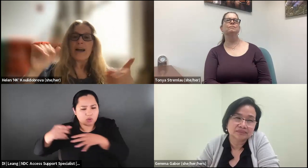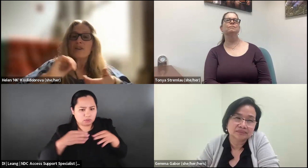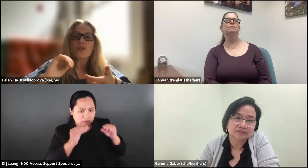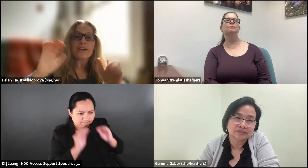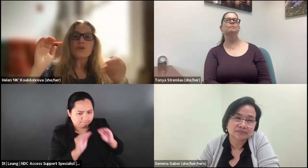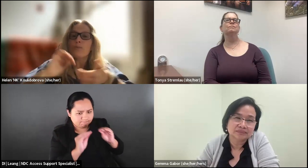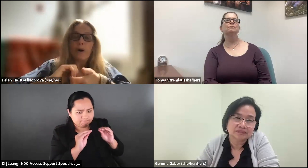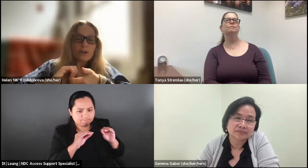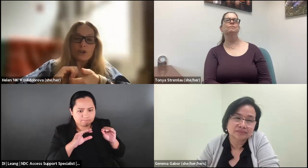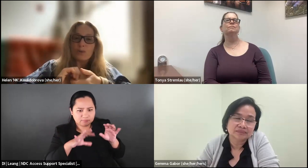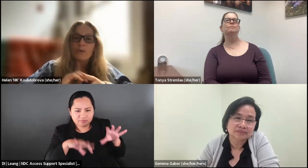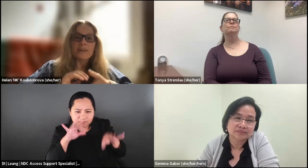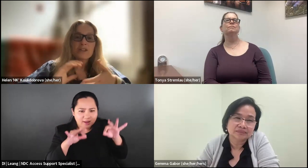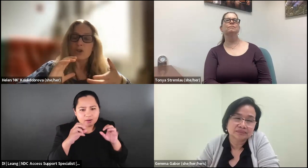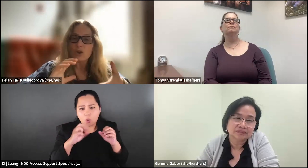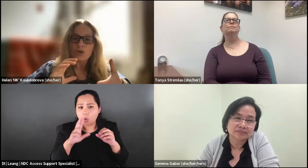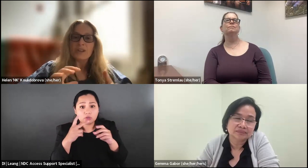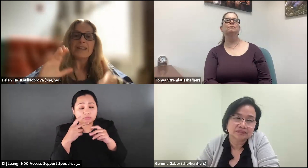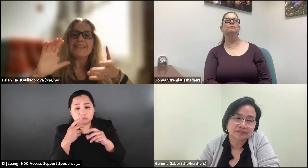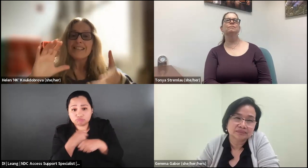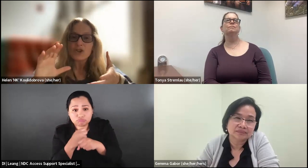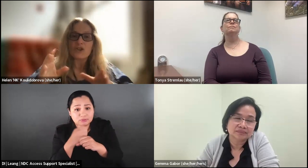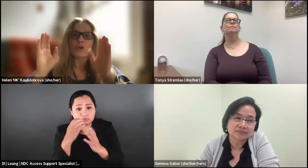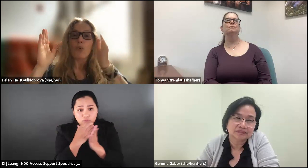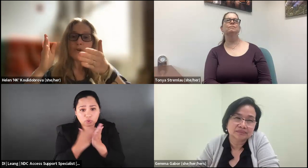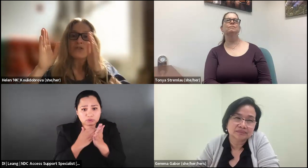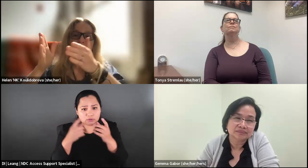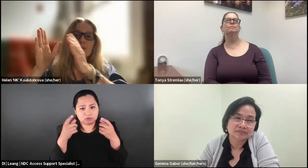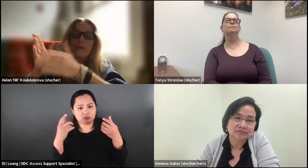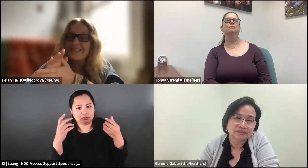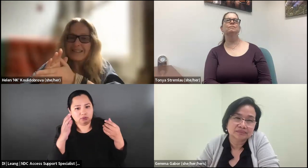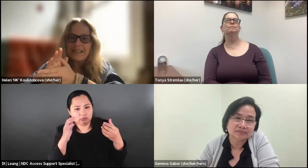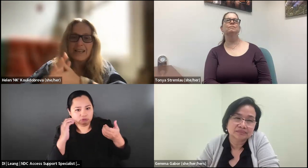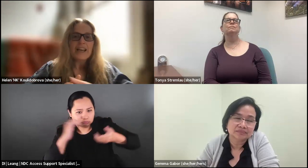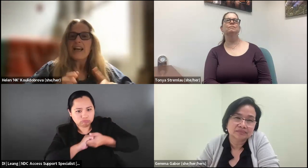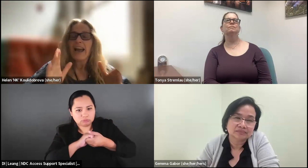Enter into partnership with an institution that teaches the course explicitly.